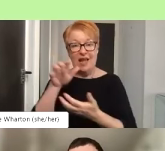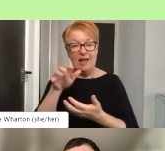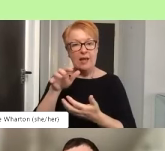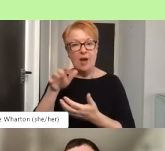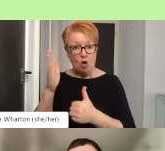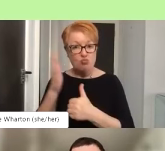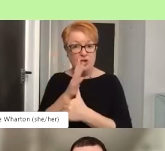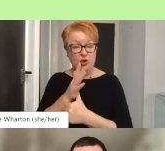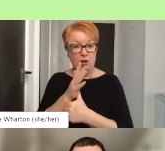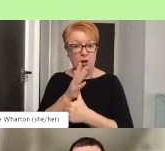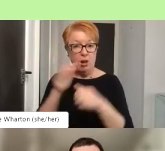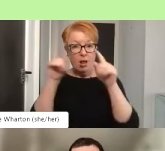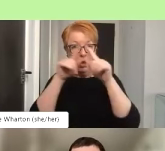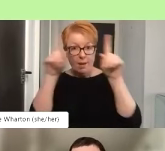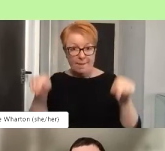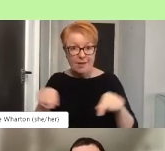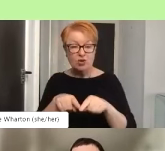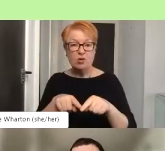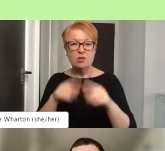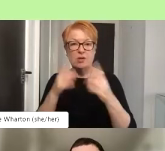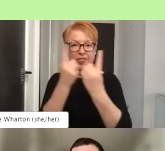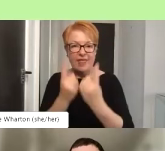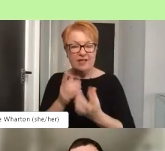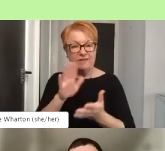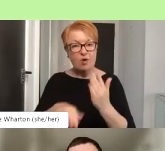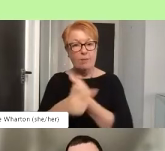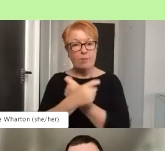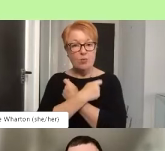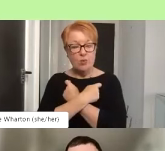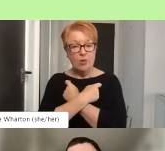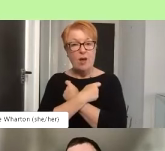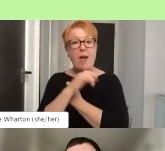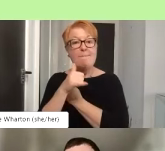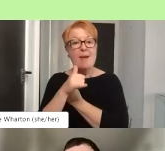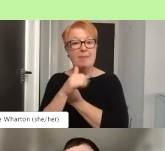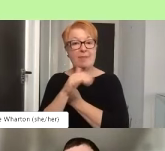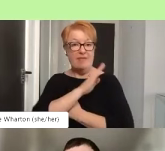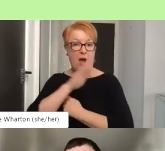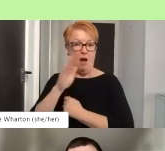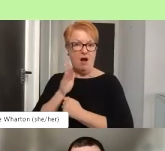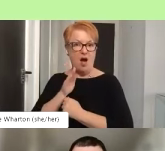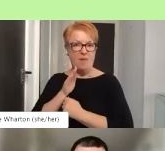So, crews in army when they approached, they might not they might hesitate to destroy the barricade.